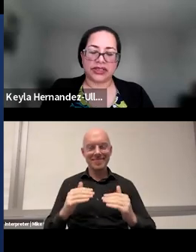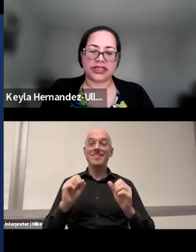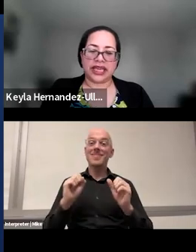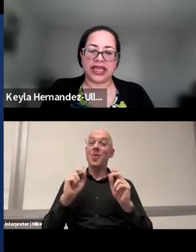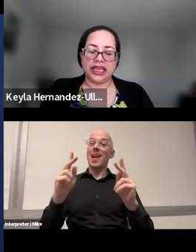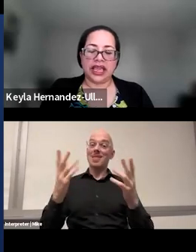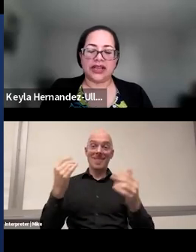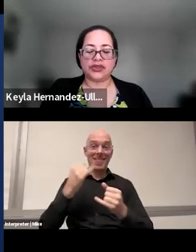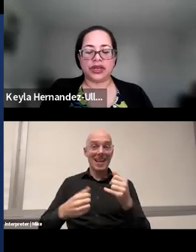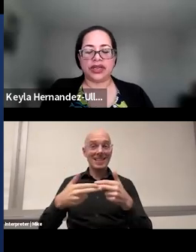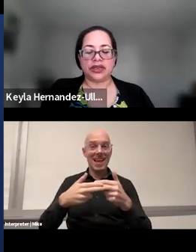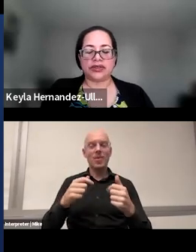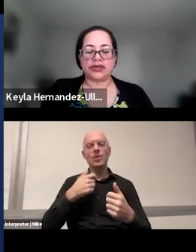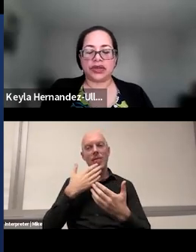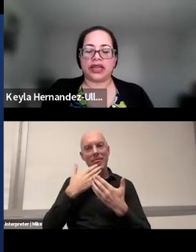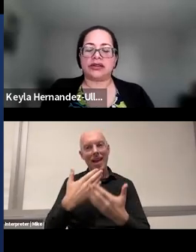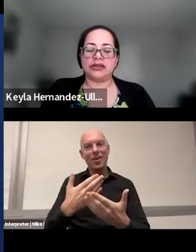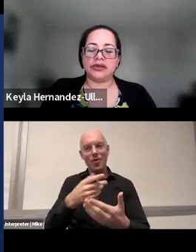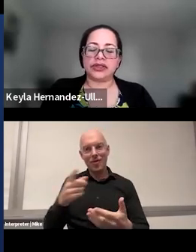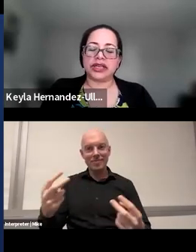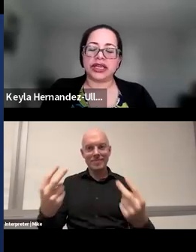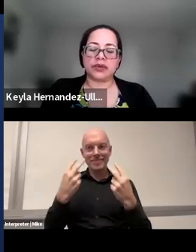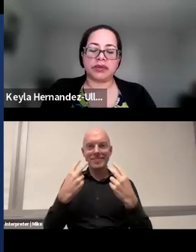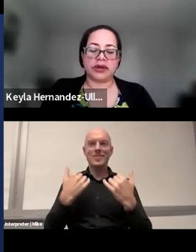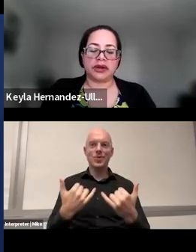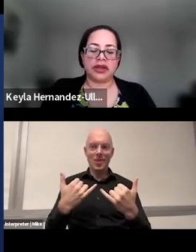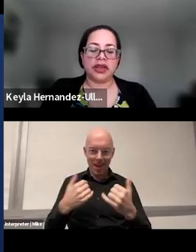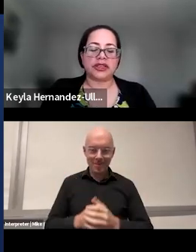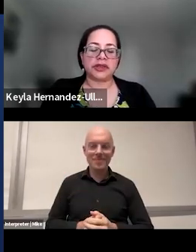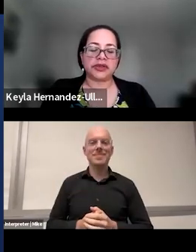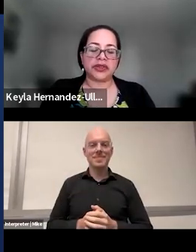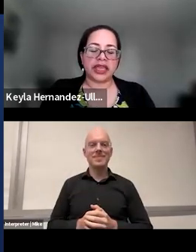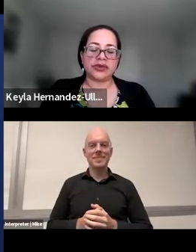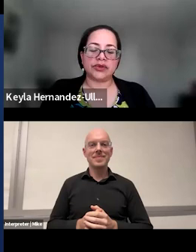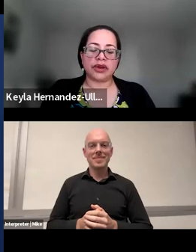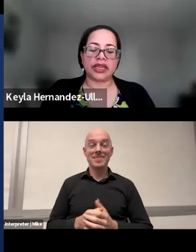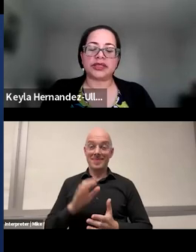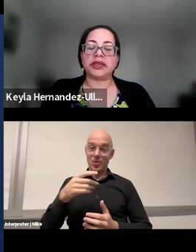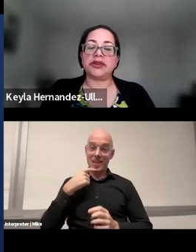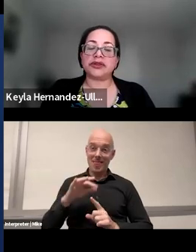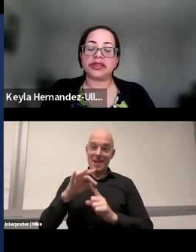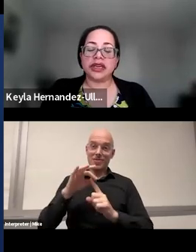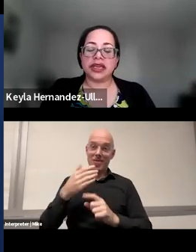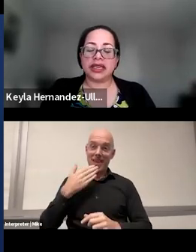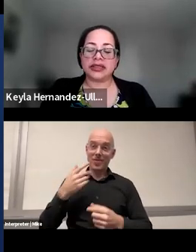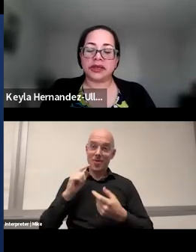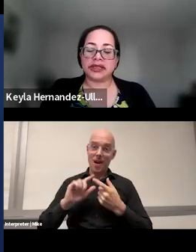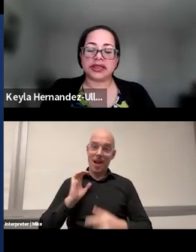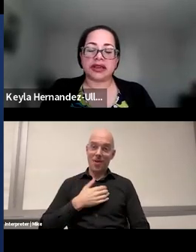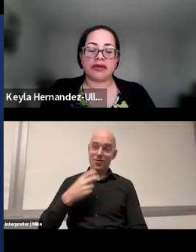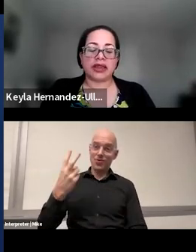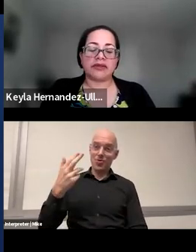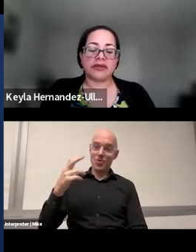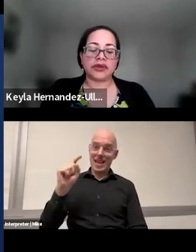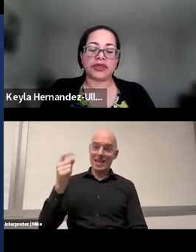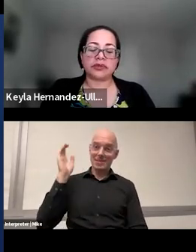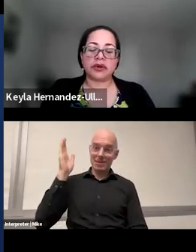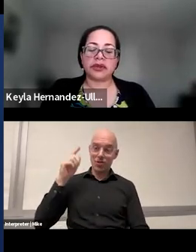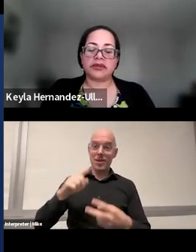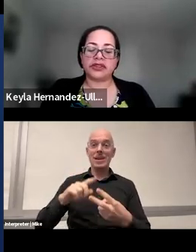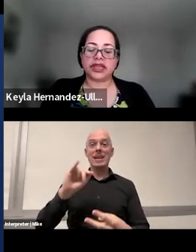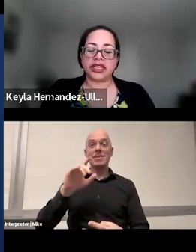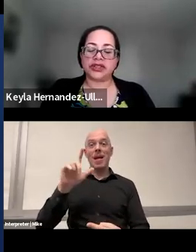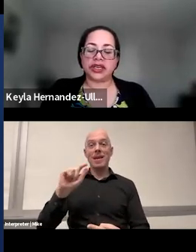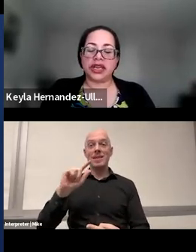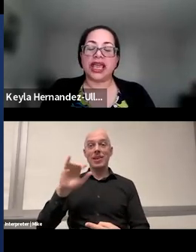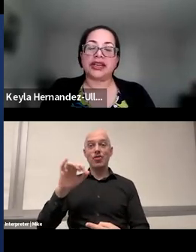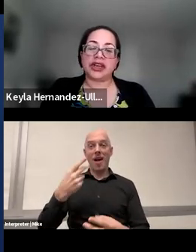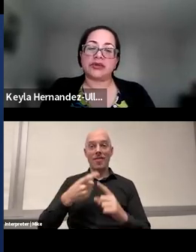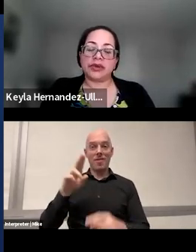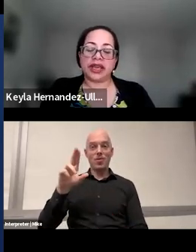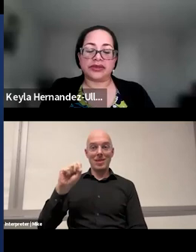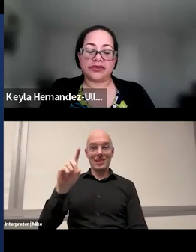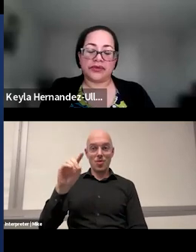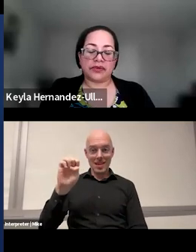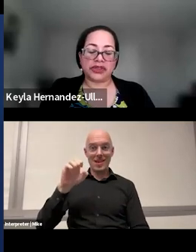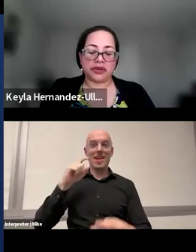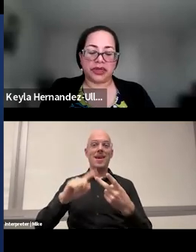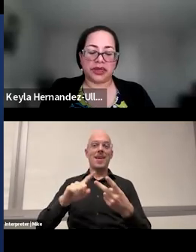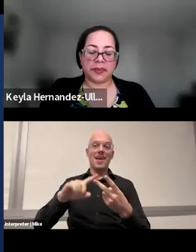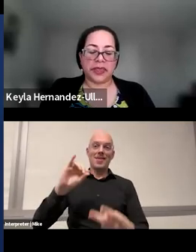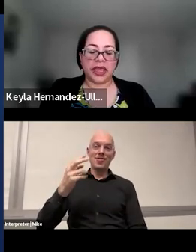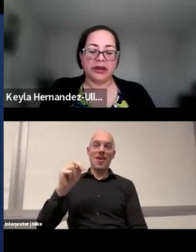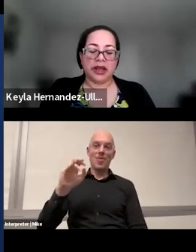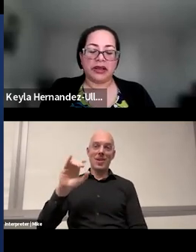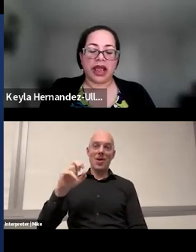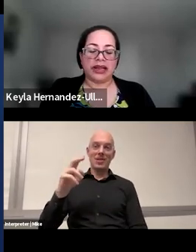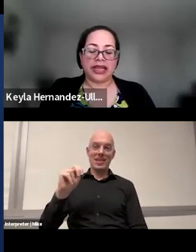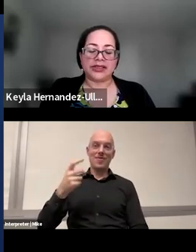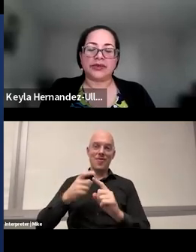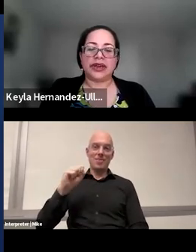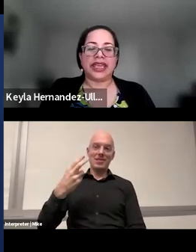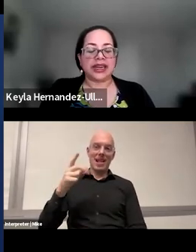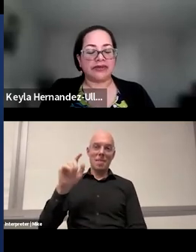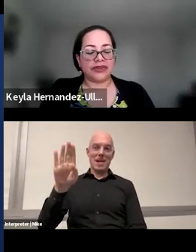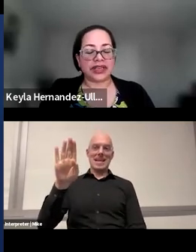Keyla Hernandez-Ulloa: We'd like to thank you for being here today and joining us at during today's webinar. A special. Thank you to our guest speakers, Isabella Sakaria from the Us. Department of Education, and John Winhausen from Shelby.